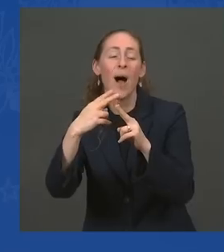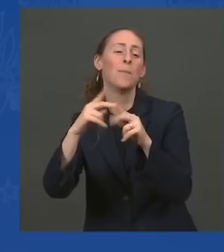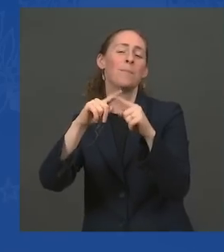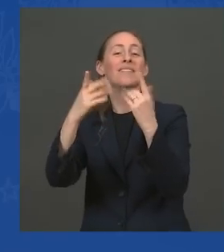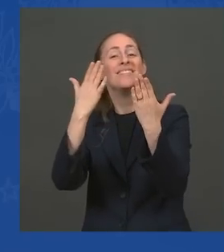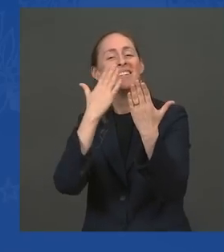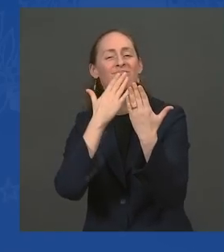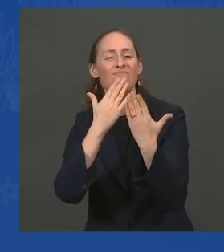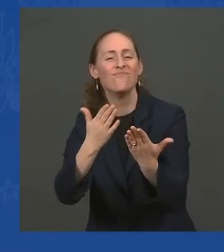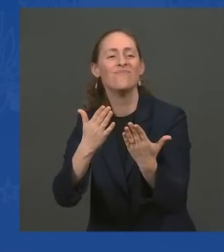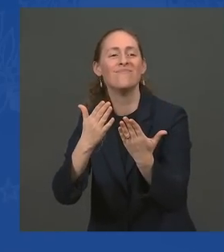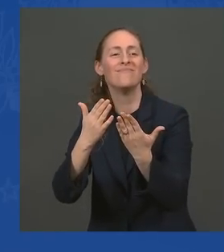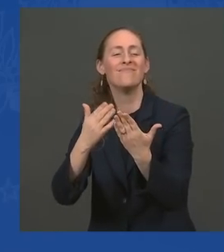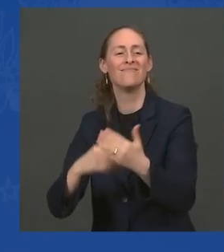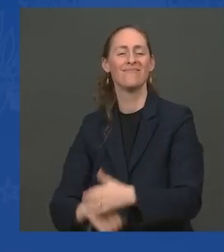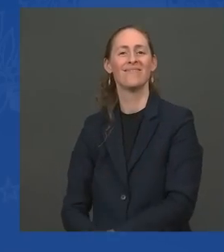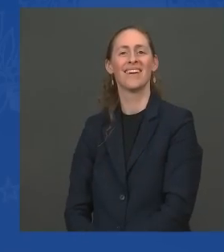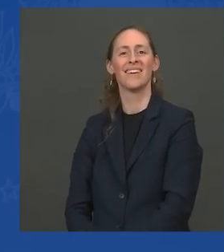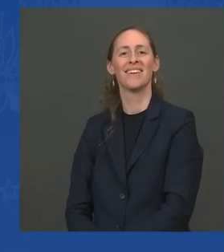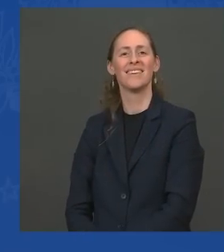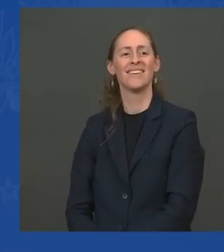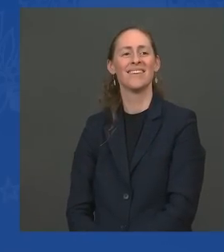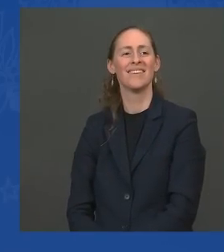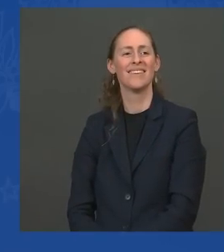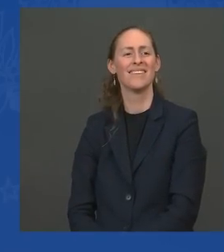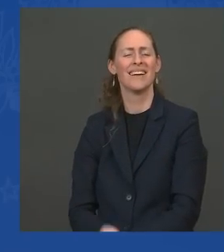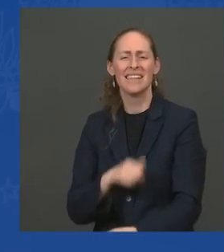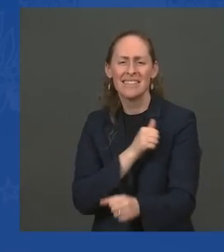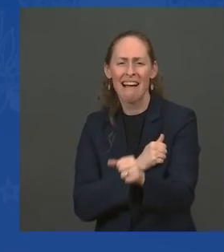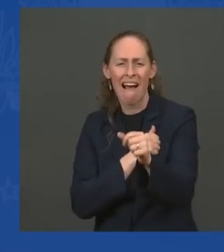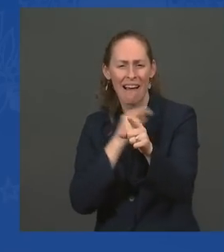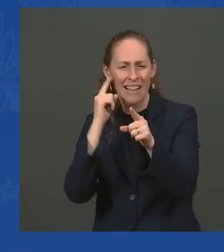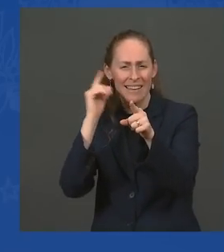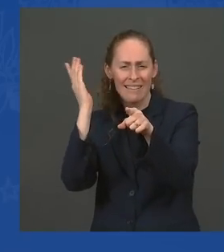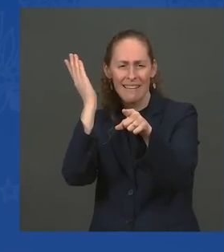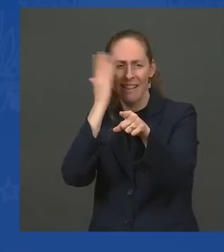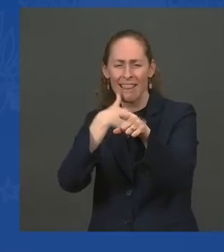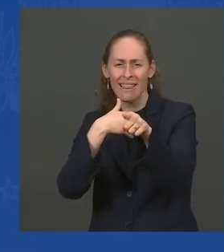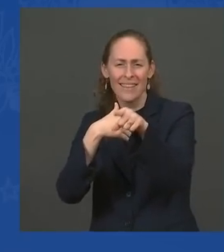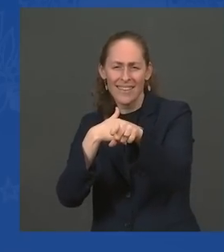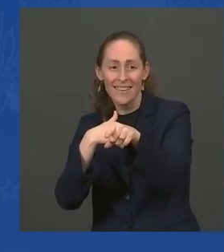Oh, and sorry, I missed you. You're right here. I saved the best for last, Represent Lawrence.